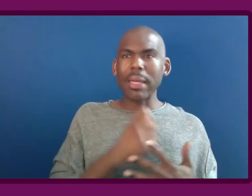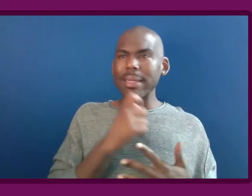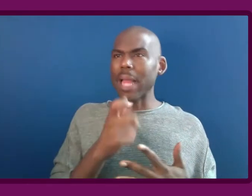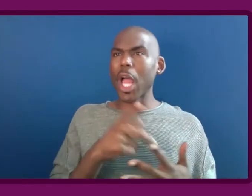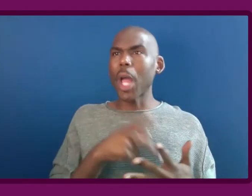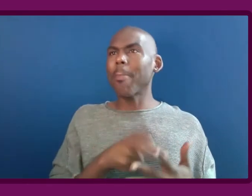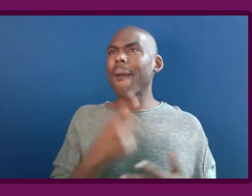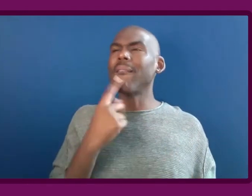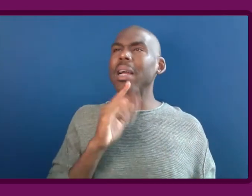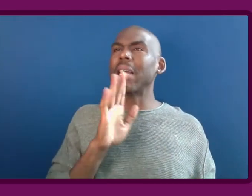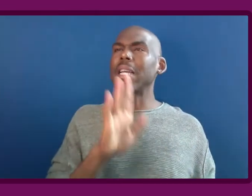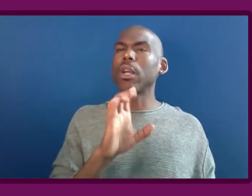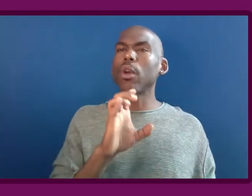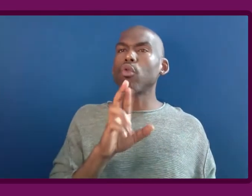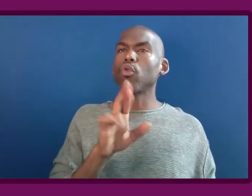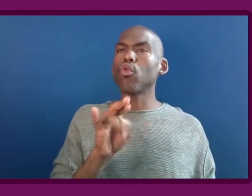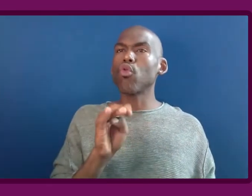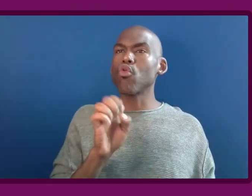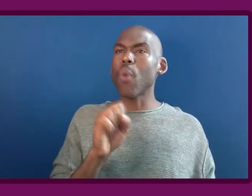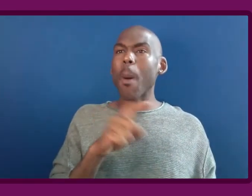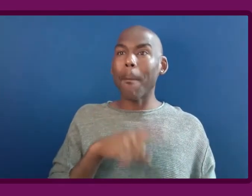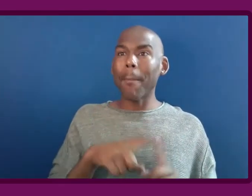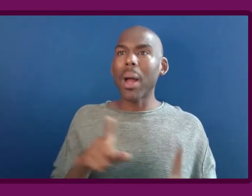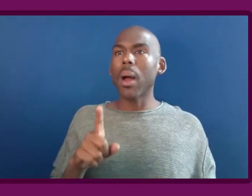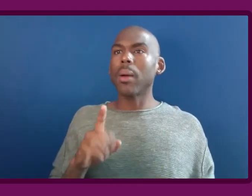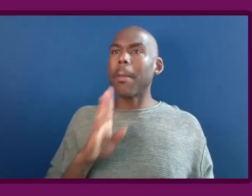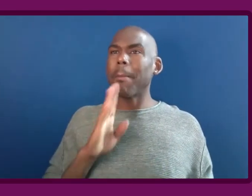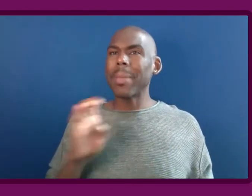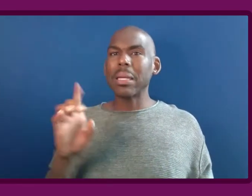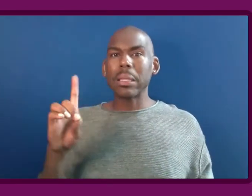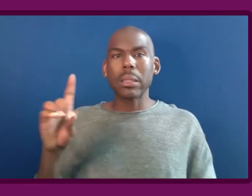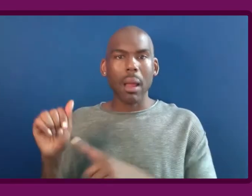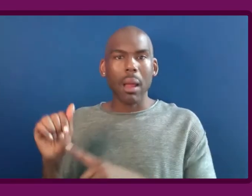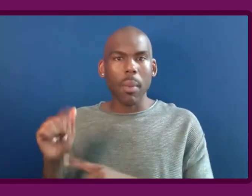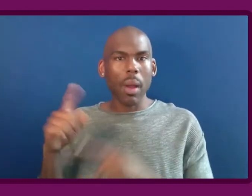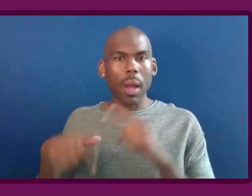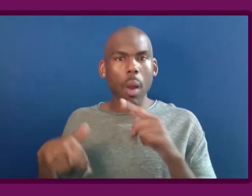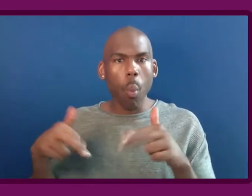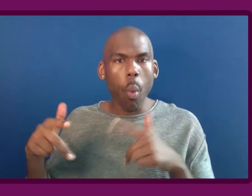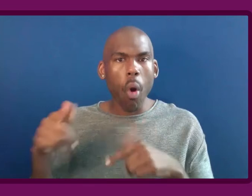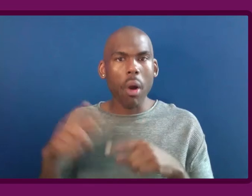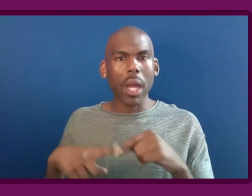his crimes. No. It's being disabled. It's not being able to walk. So what you're telling me is